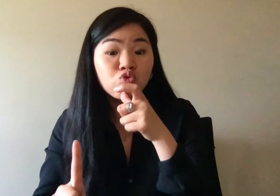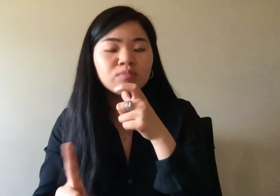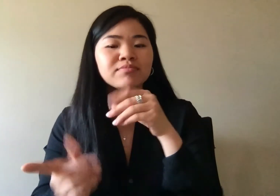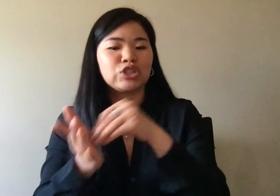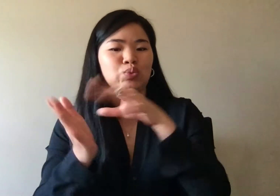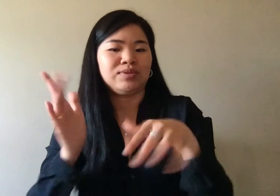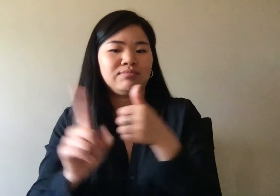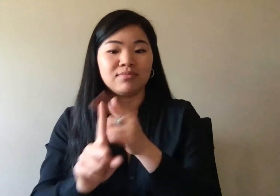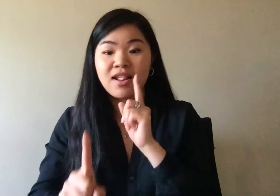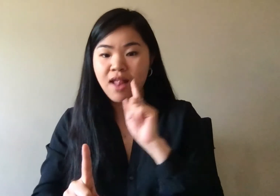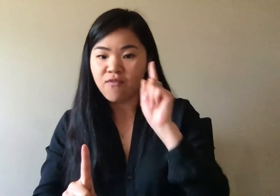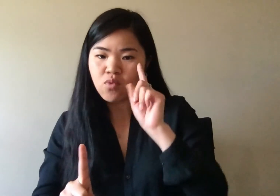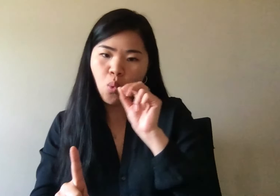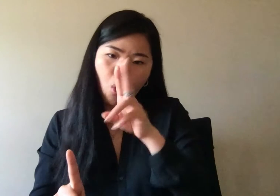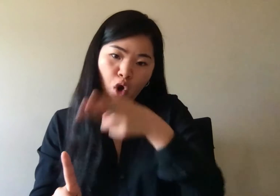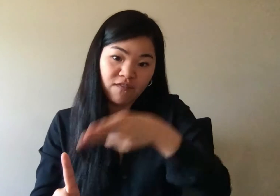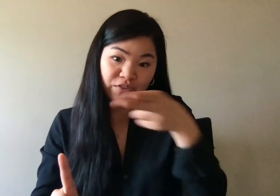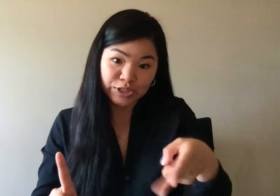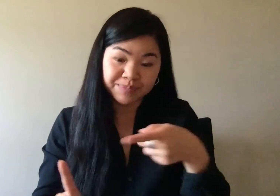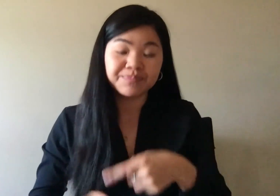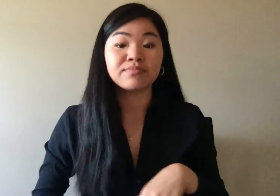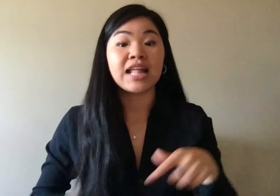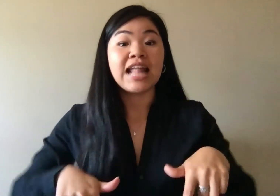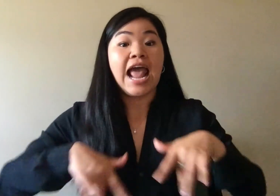This event is designed specifically for students who are deaf or hard of hearing.